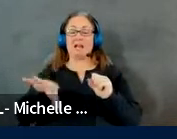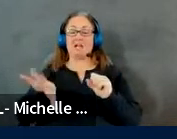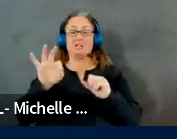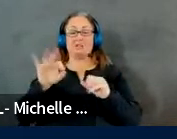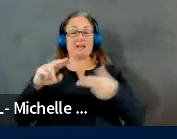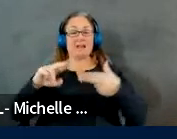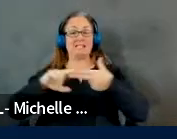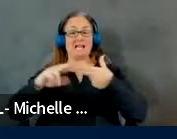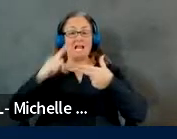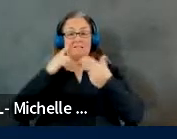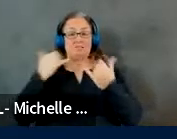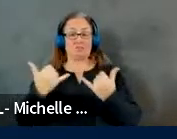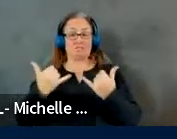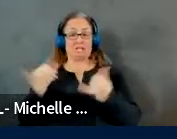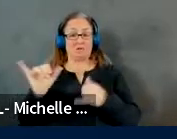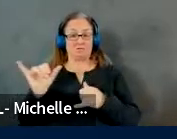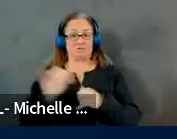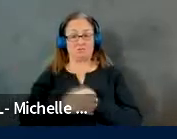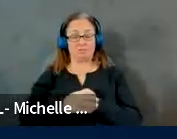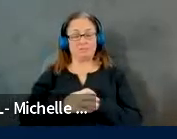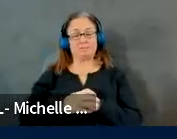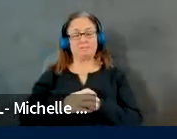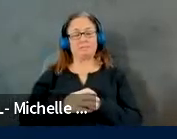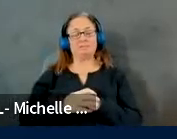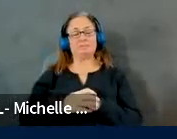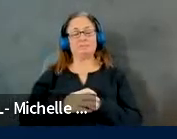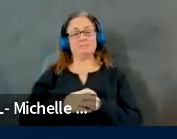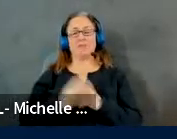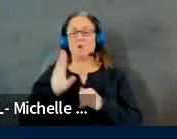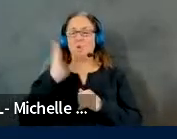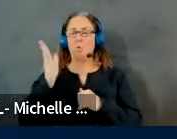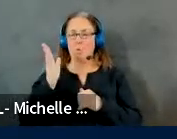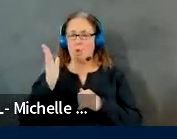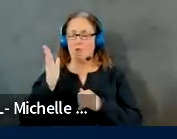session on that web page as well. We're going to talk about a couple of the other parts that